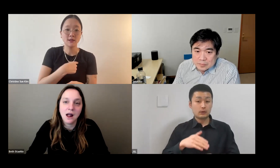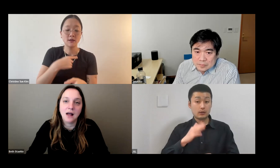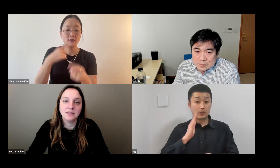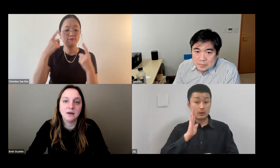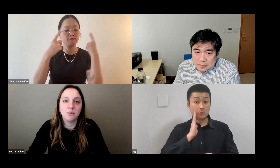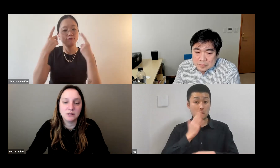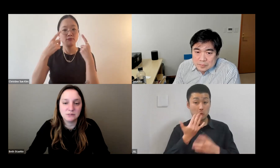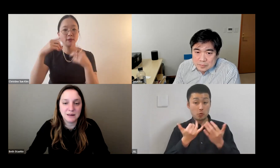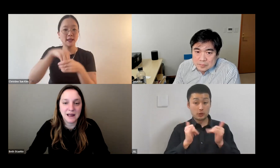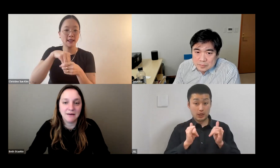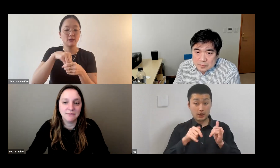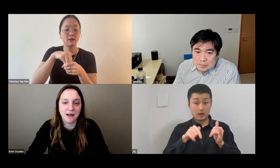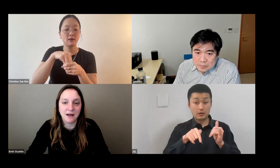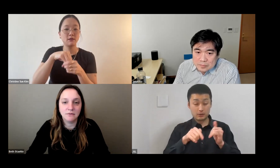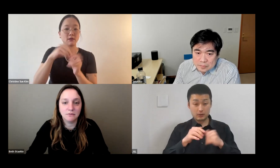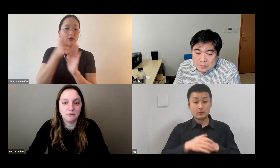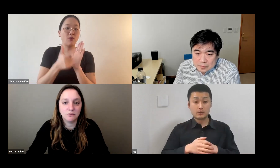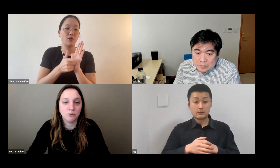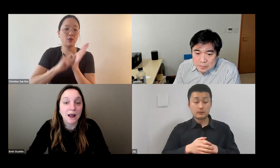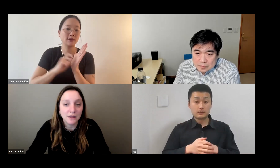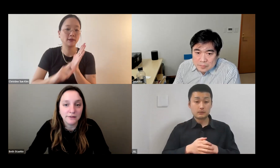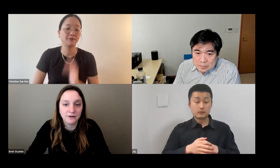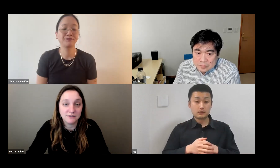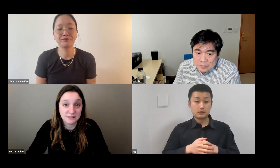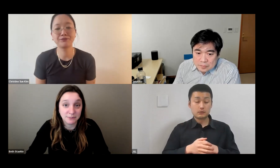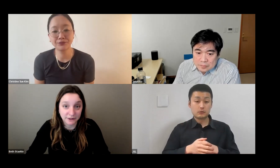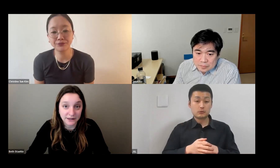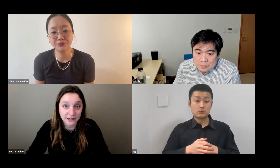I think once we have that regular visibility